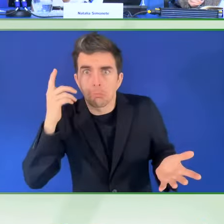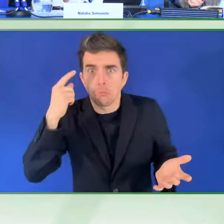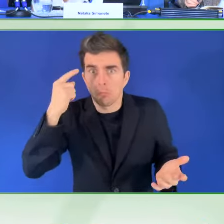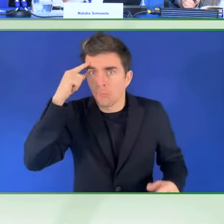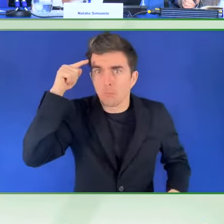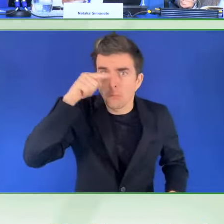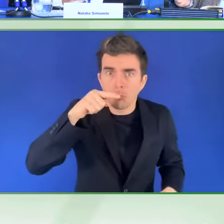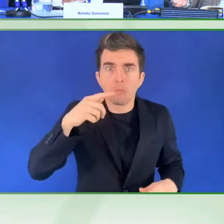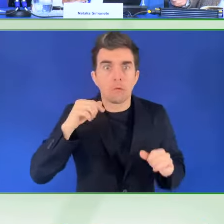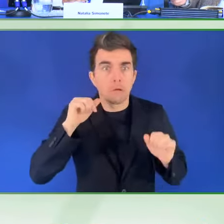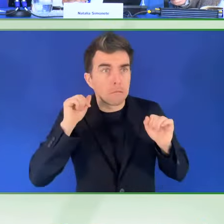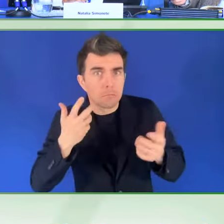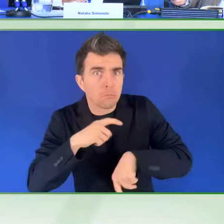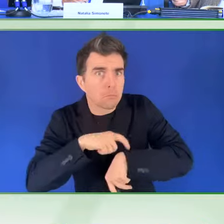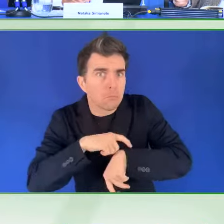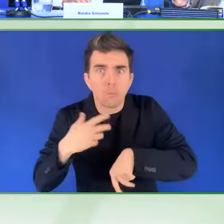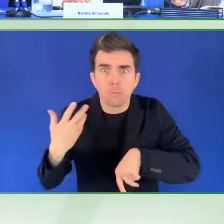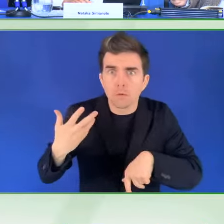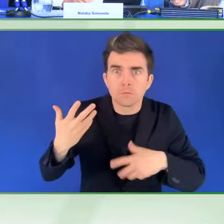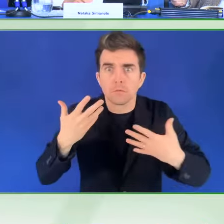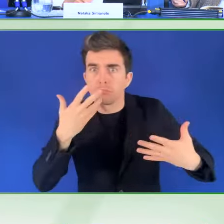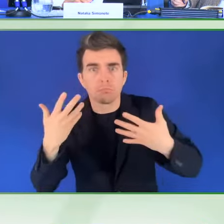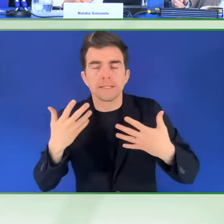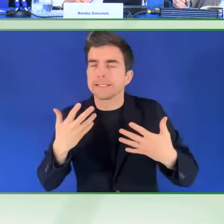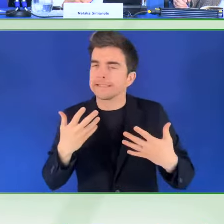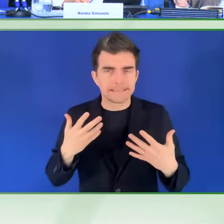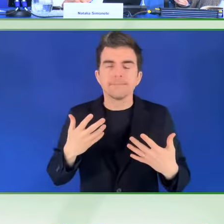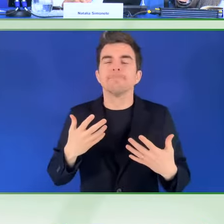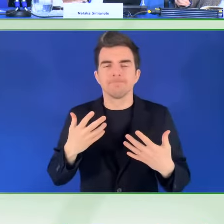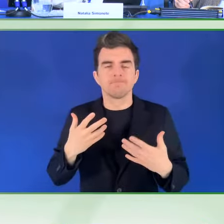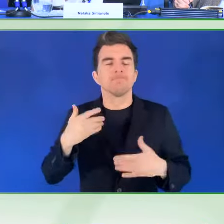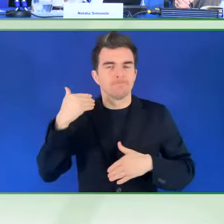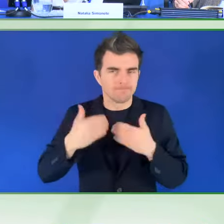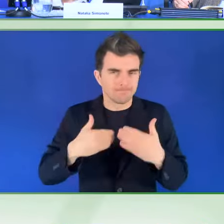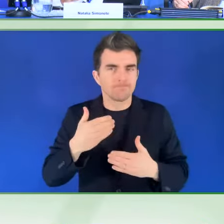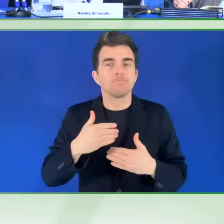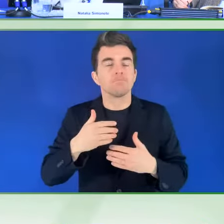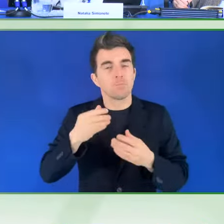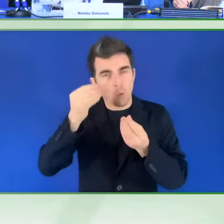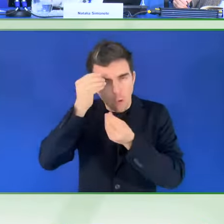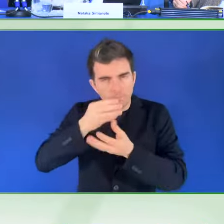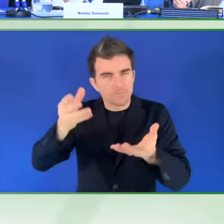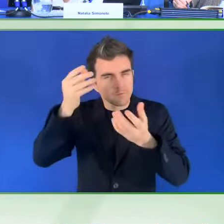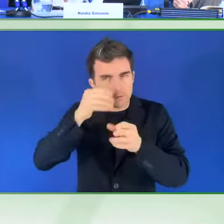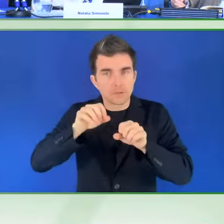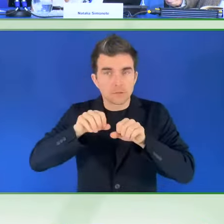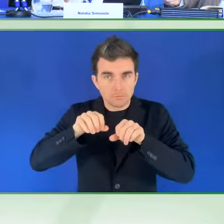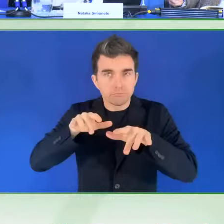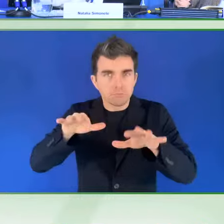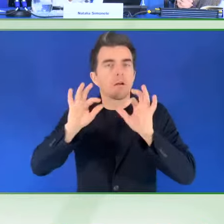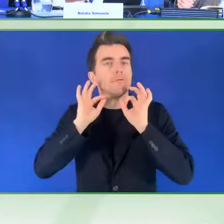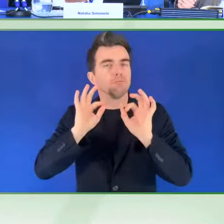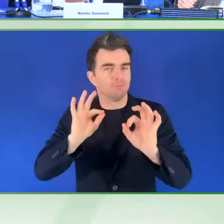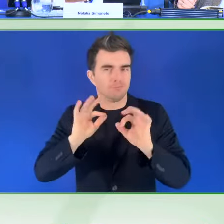My name is Carla, I am a white woman with long grey hair, I am wearing red.